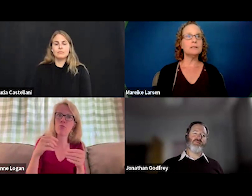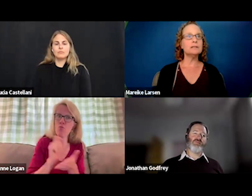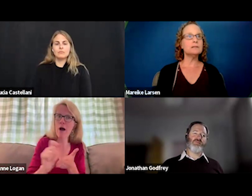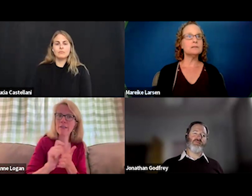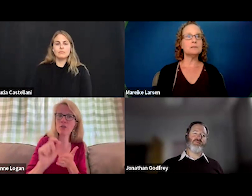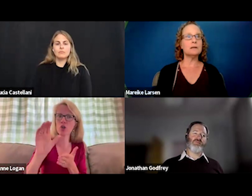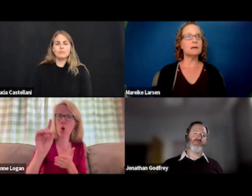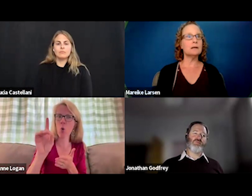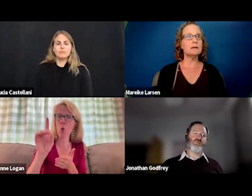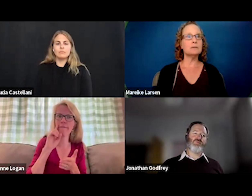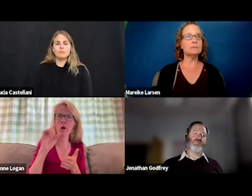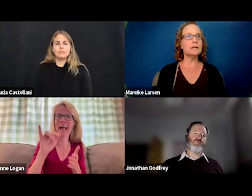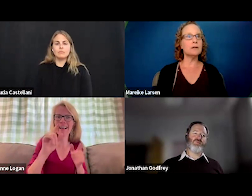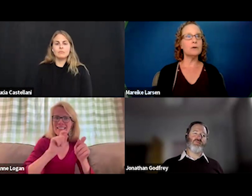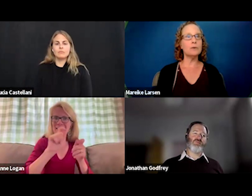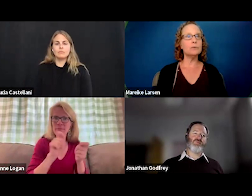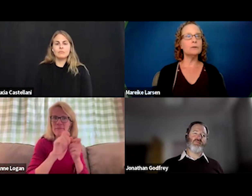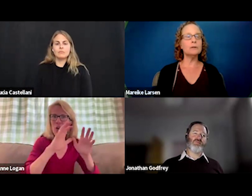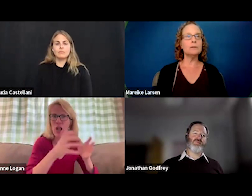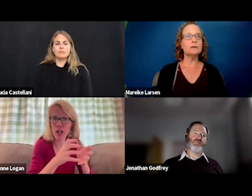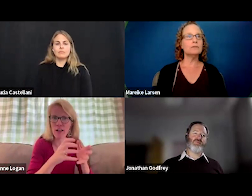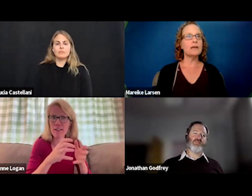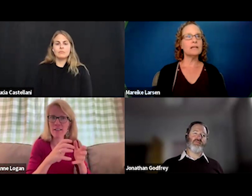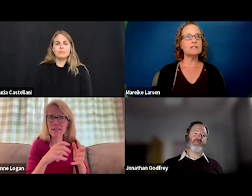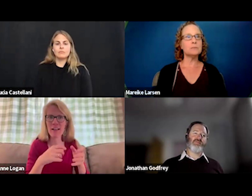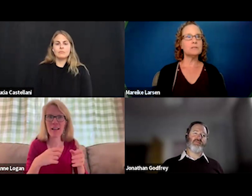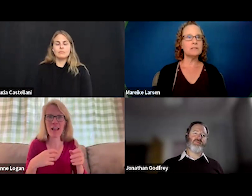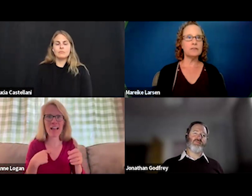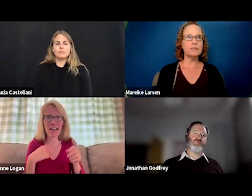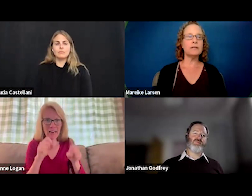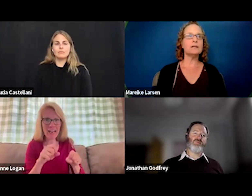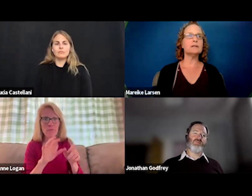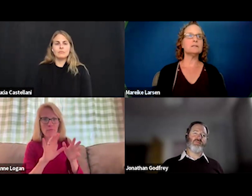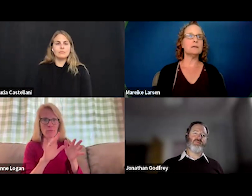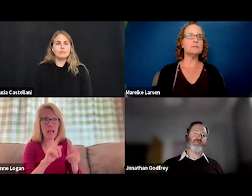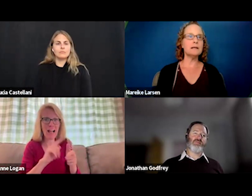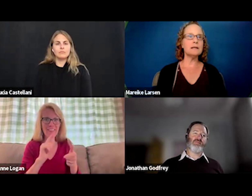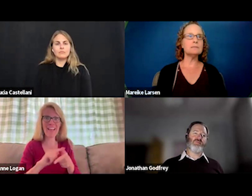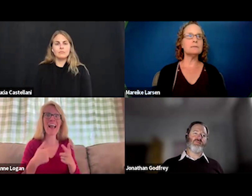Please write a code for that specific subset.